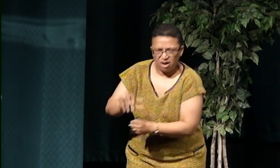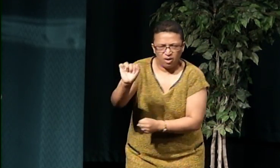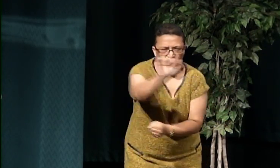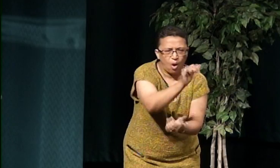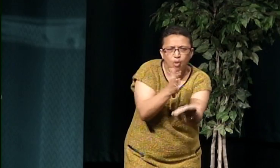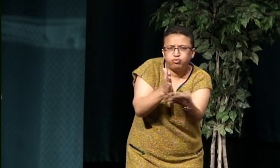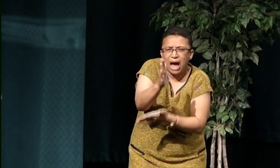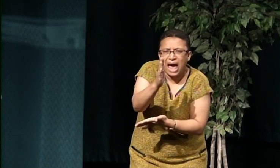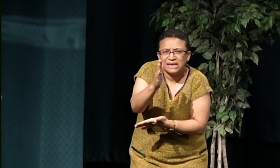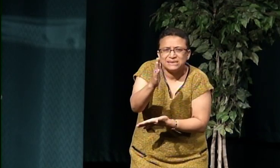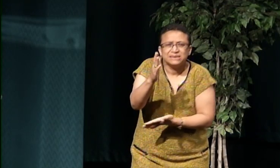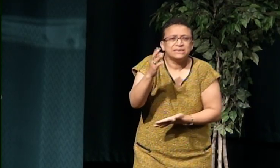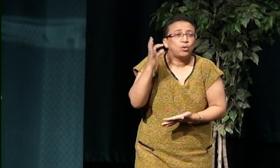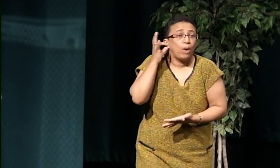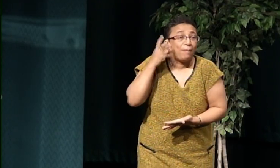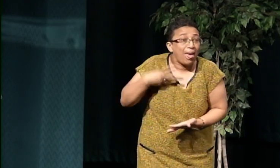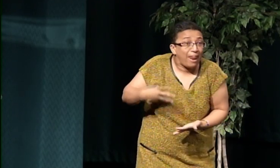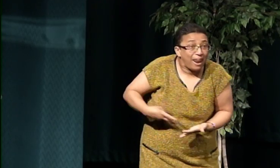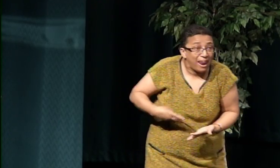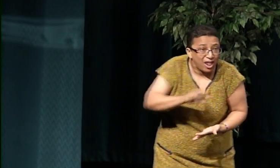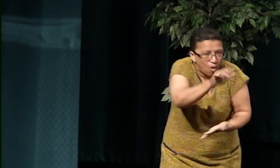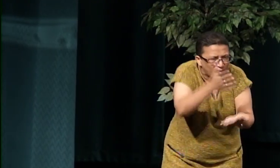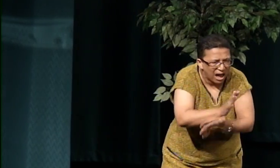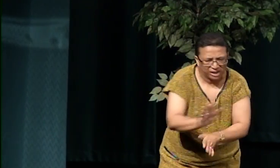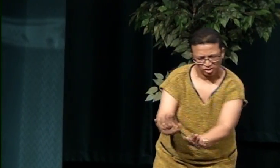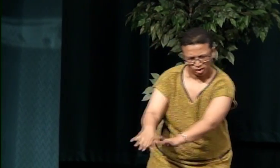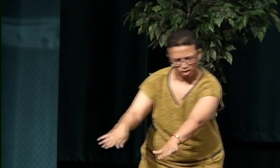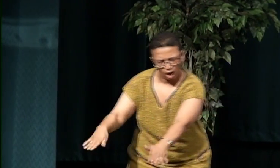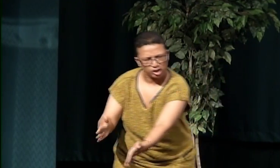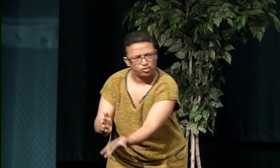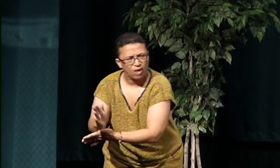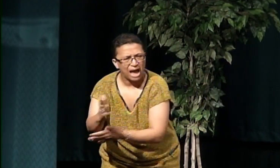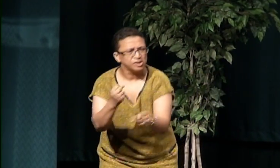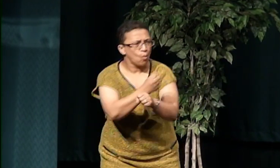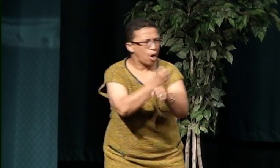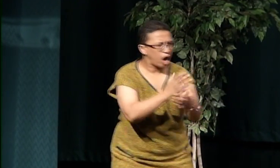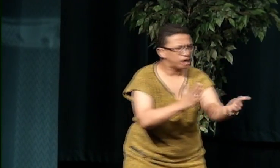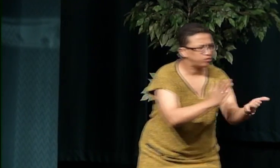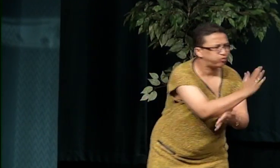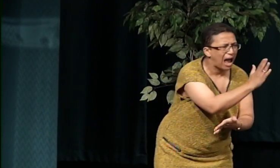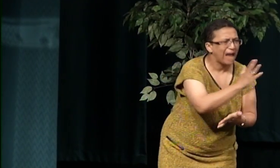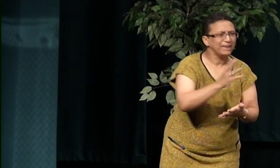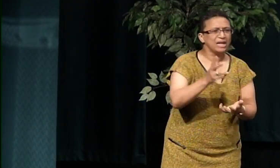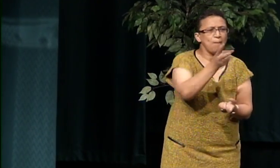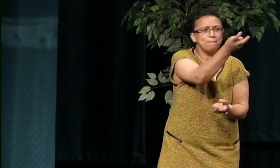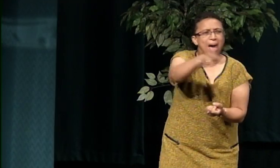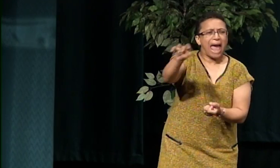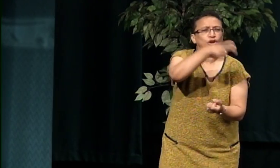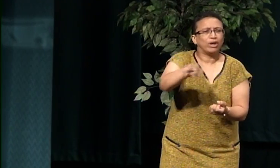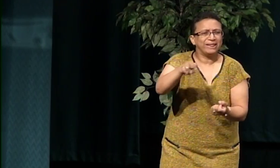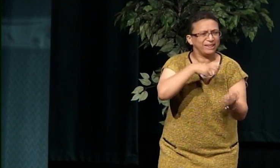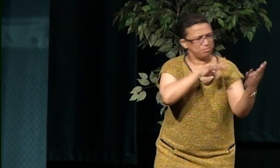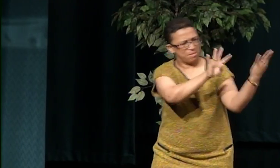about how to stop war or how to stop oppression or how to make sure that workers have rights